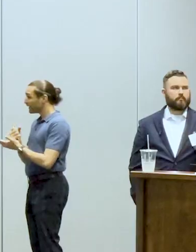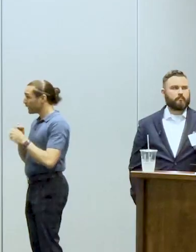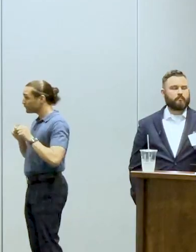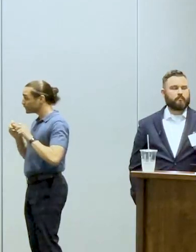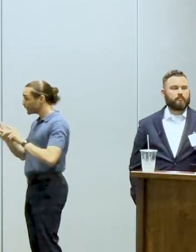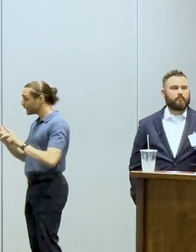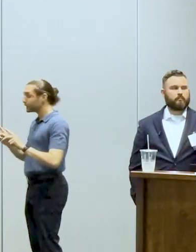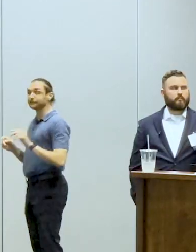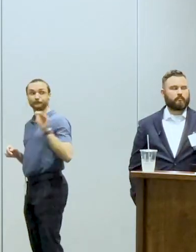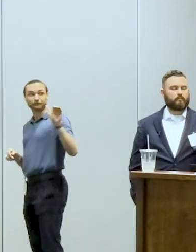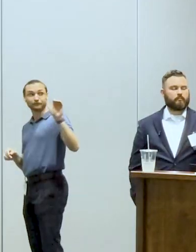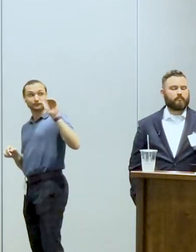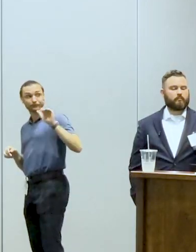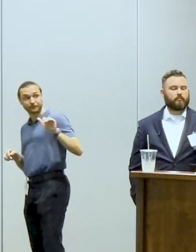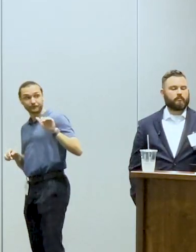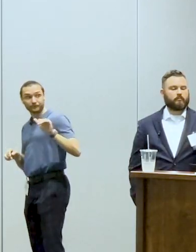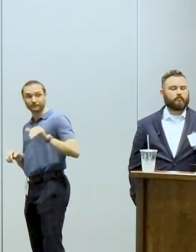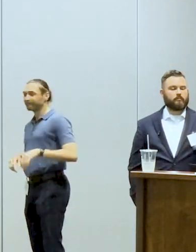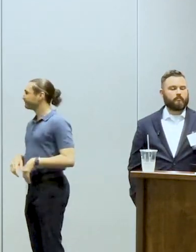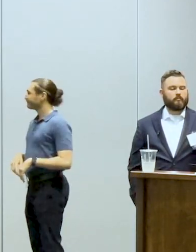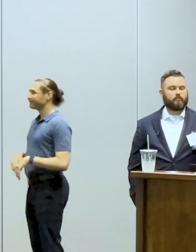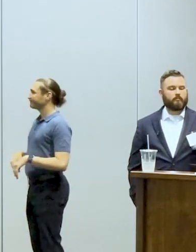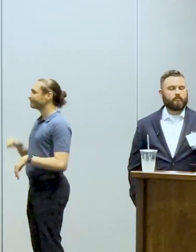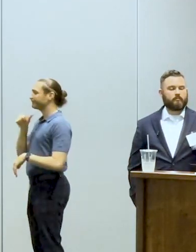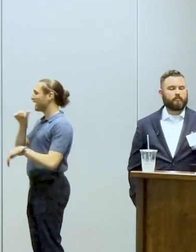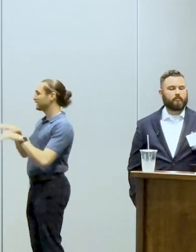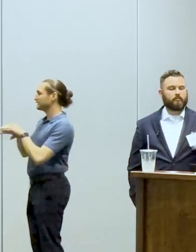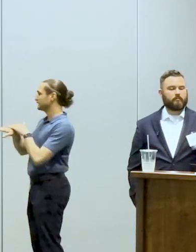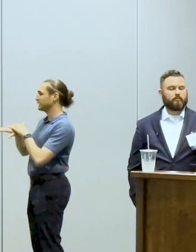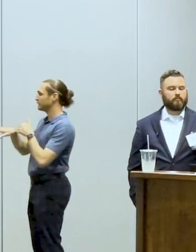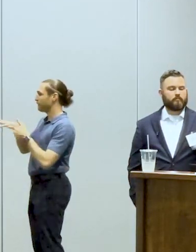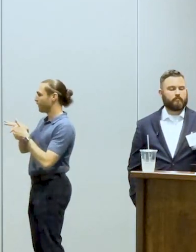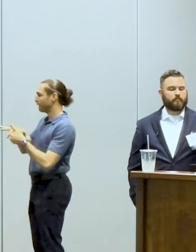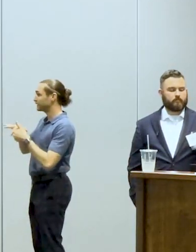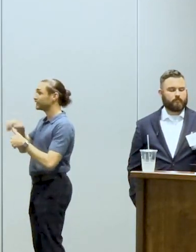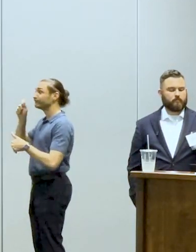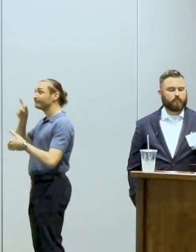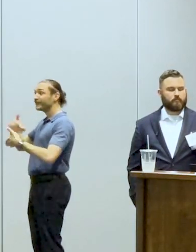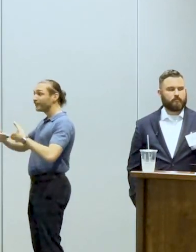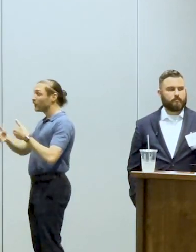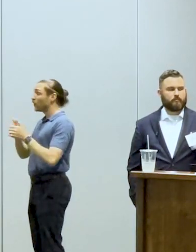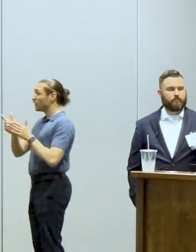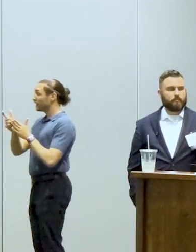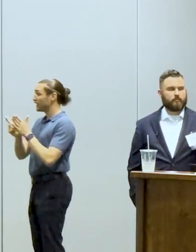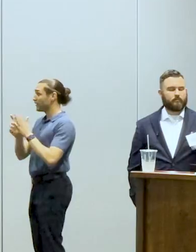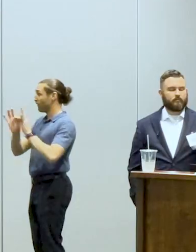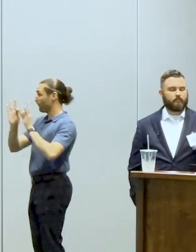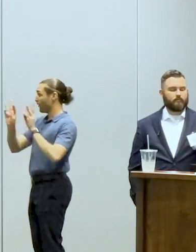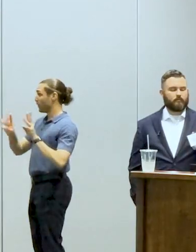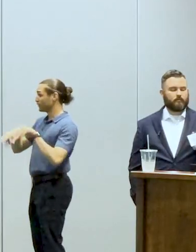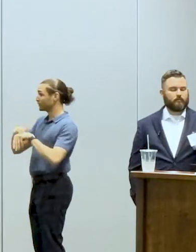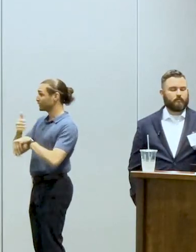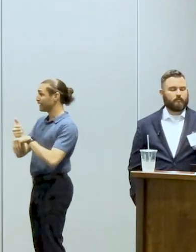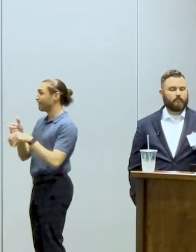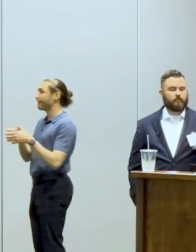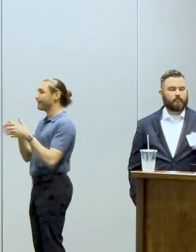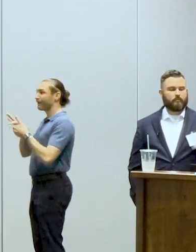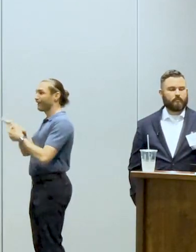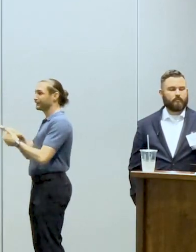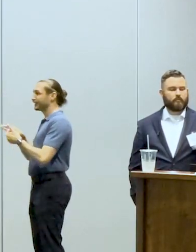legal frameworks, much of academic content remains inaccessible. So you have PDFs without tagging or videos